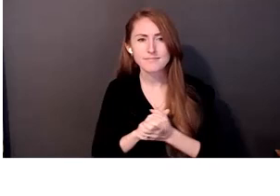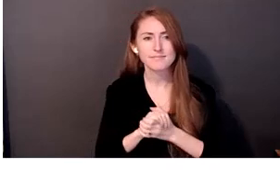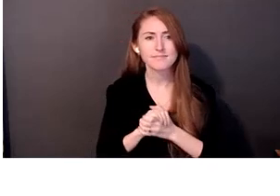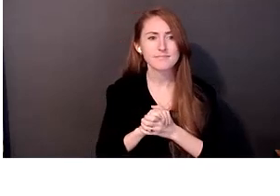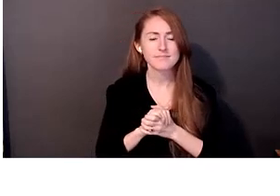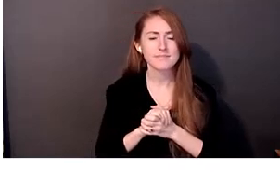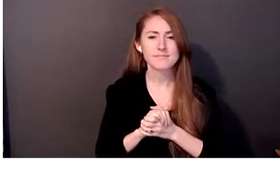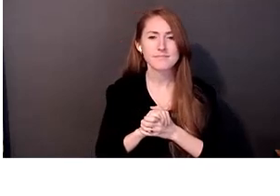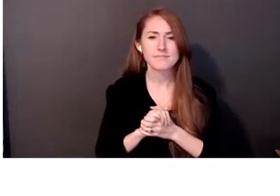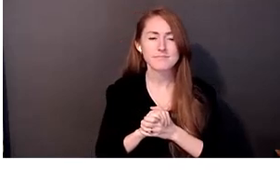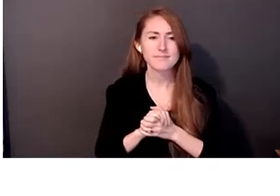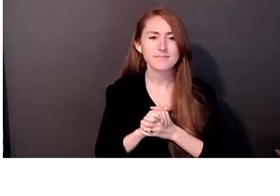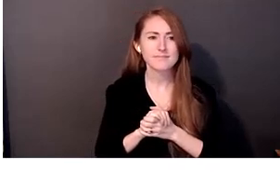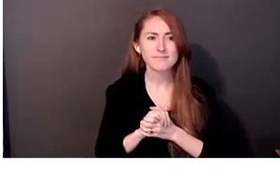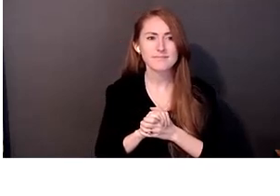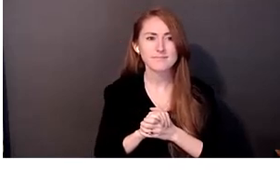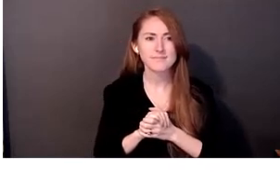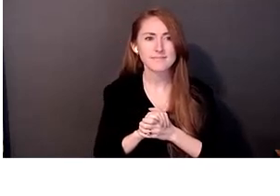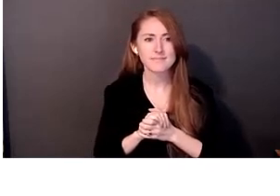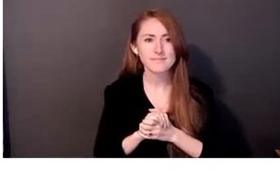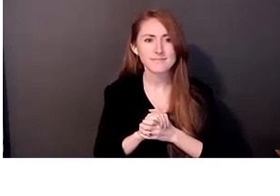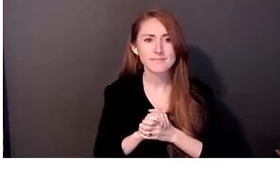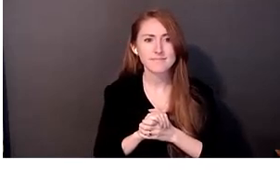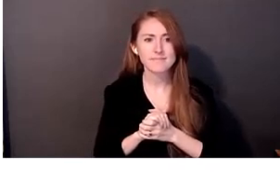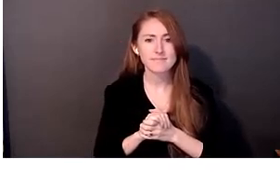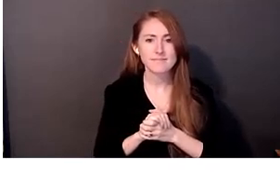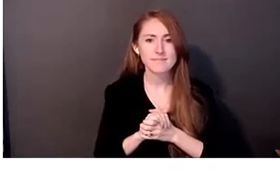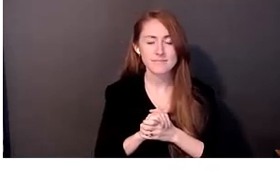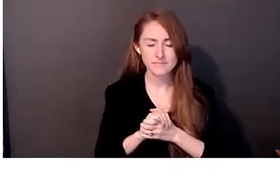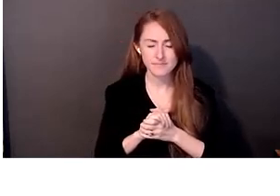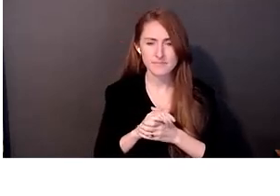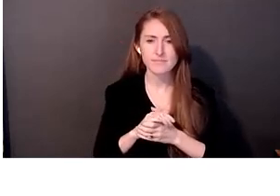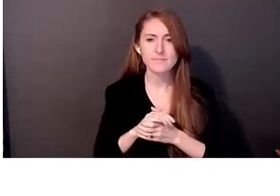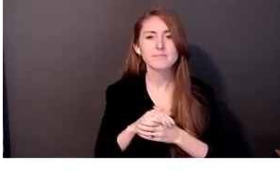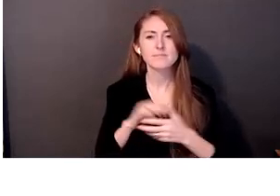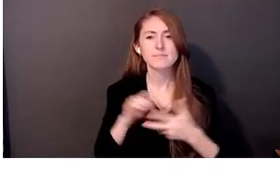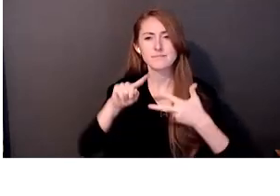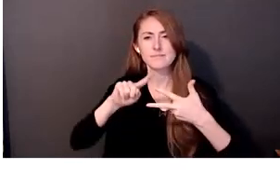So regarding our objective of strengthening networks,